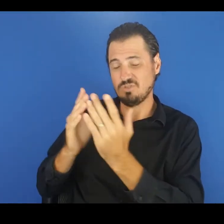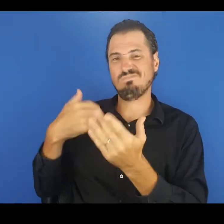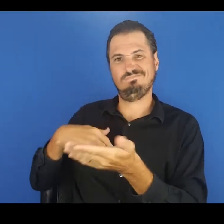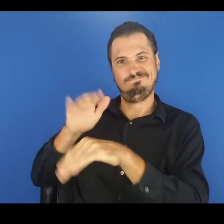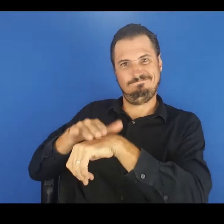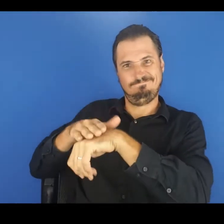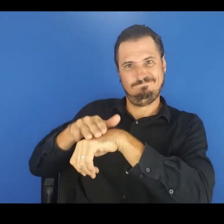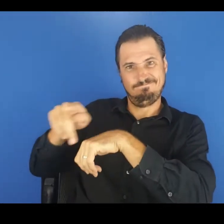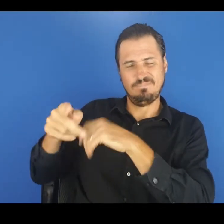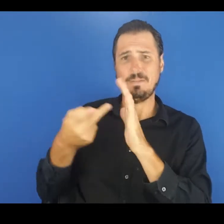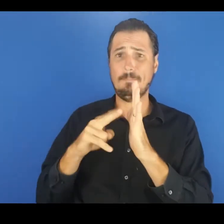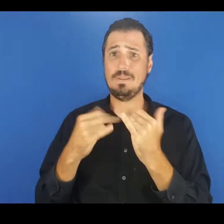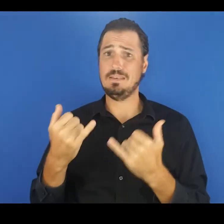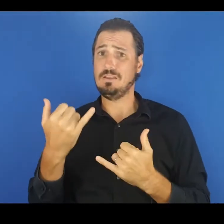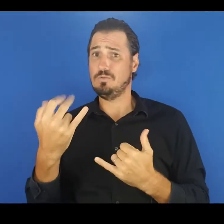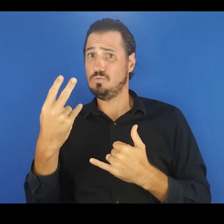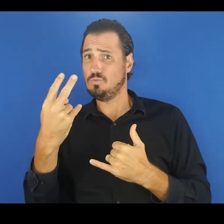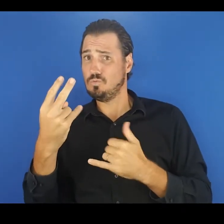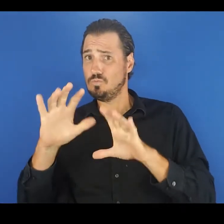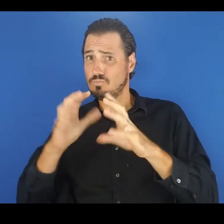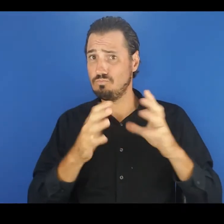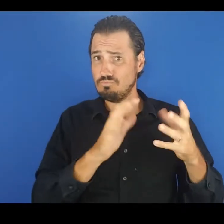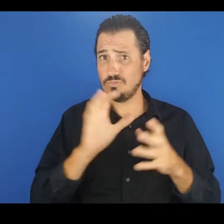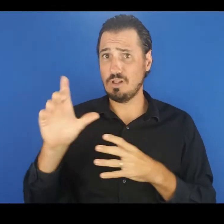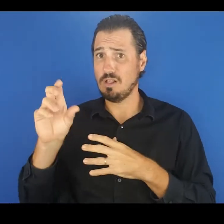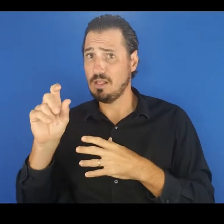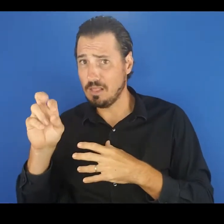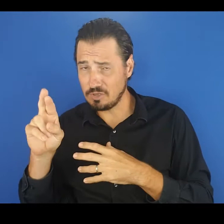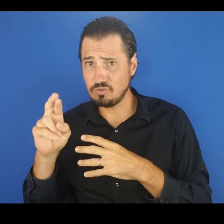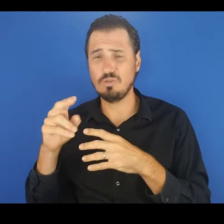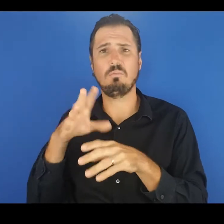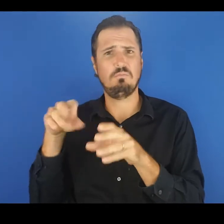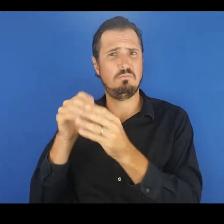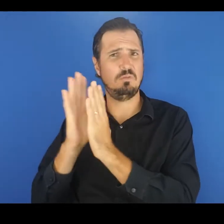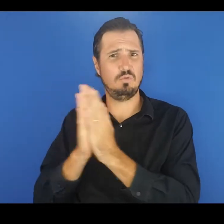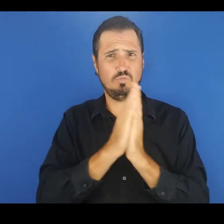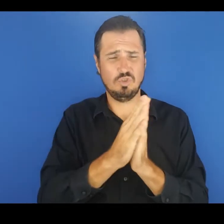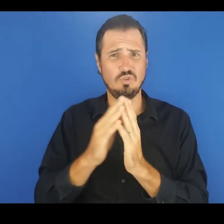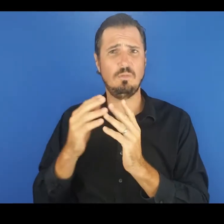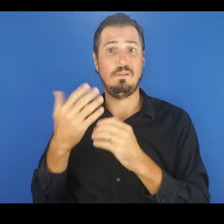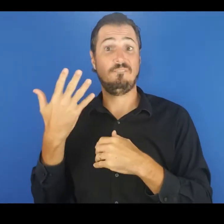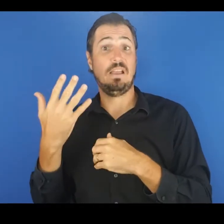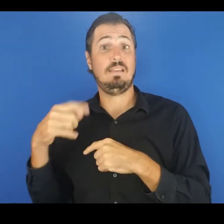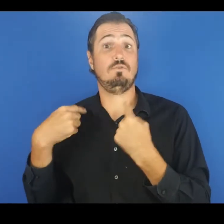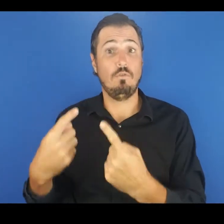This makes two currently active clusters in places of worship, and five to date since the pandemic began